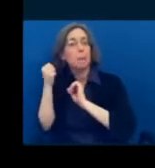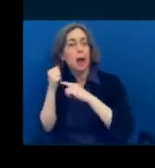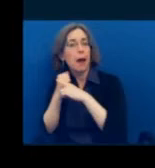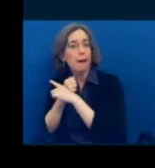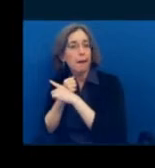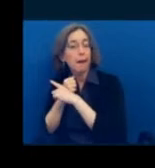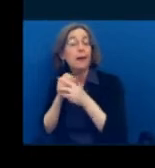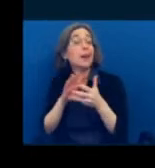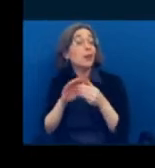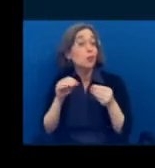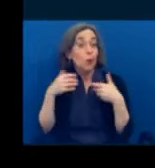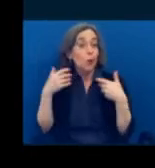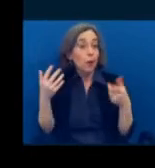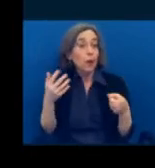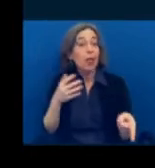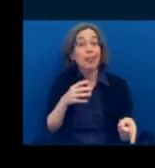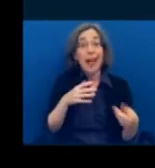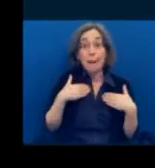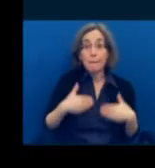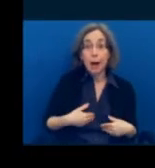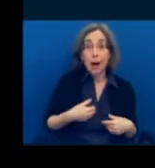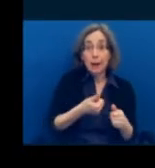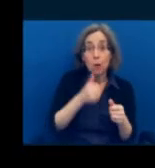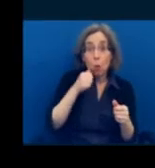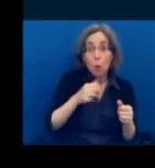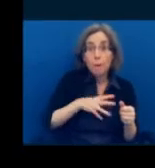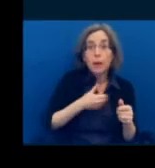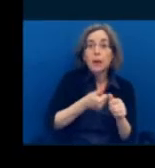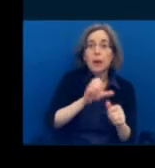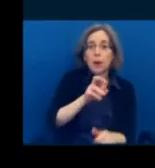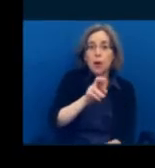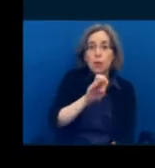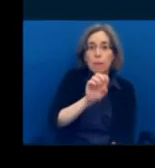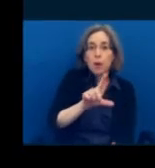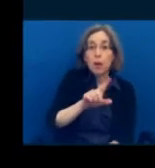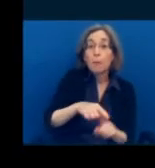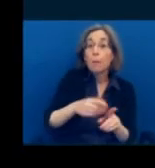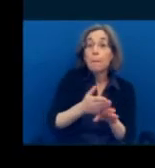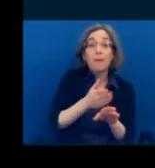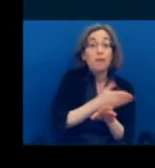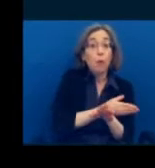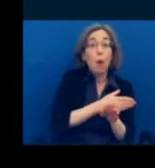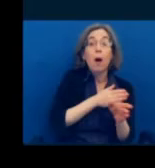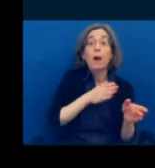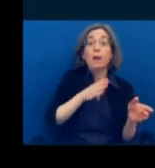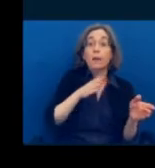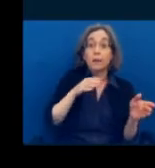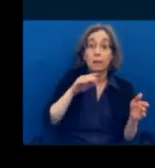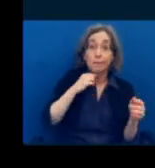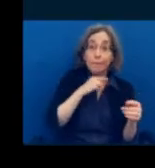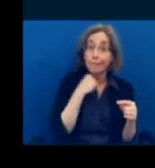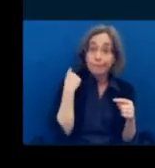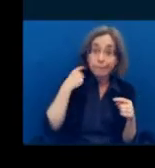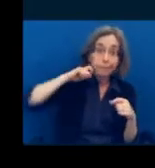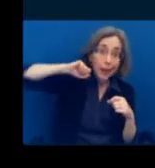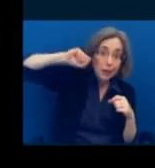GOES THE CADAVER WAS A CRIMINAL AND BEFORE SHE COULD BE EXCUED CUTED AND DISSECTED A MIDWIFE HAD TO VERIFY SHE WAS NOT PREGNANT.